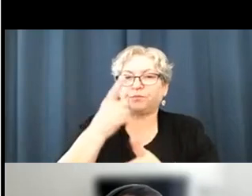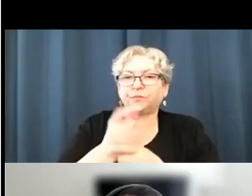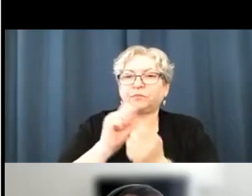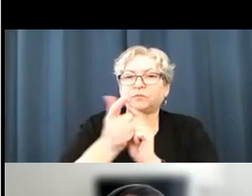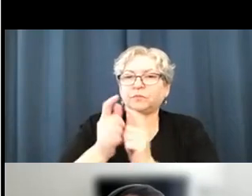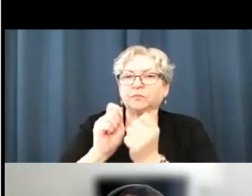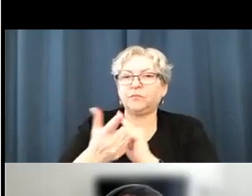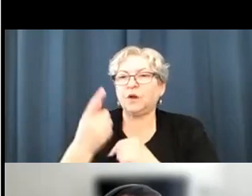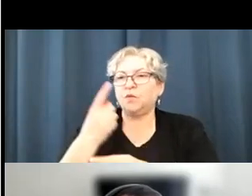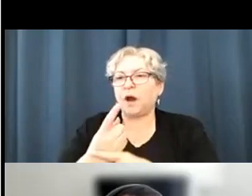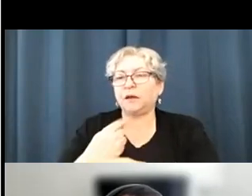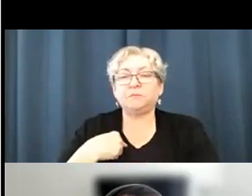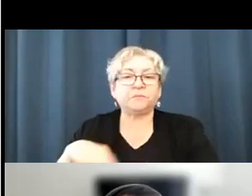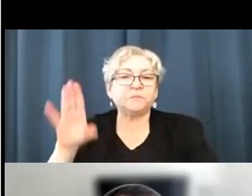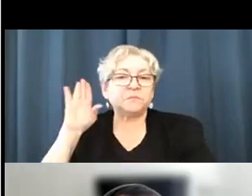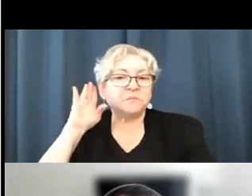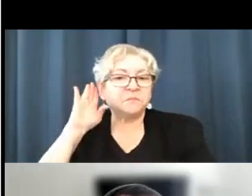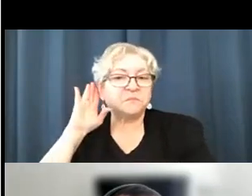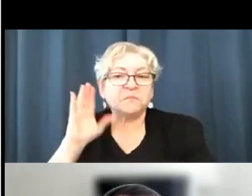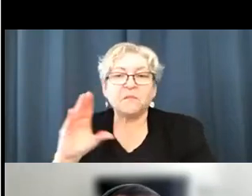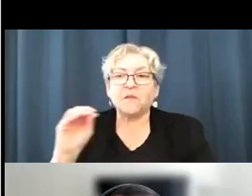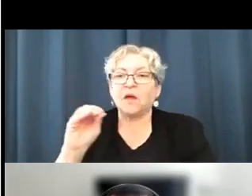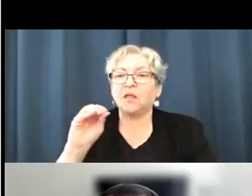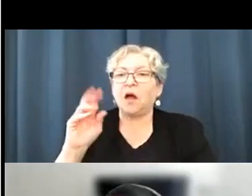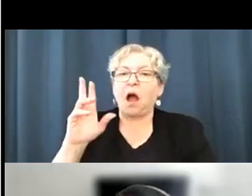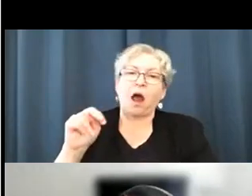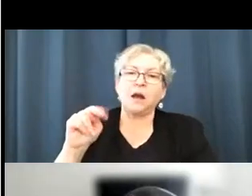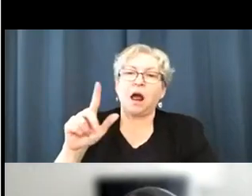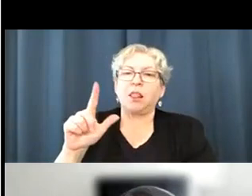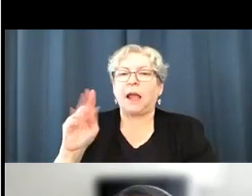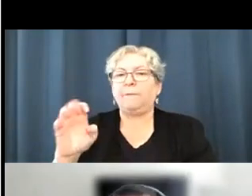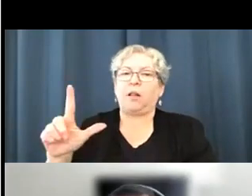and I'm not hearing anything like unlabeled or blank.